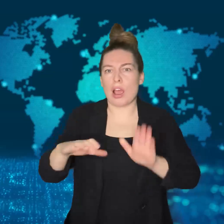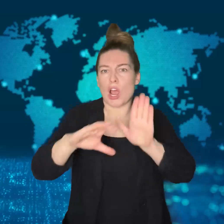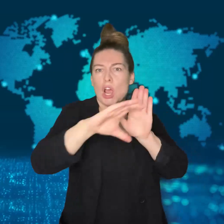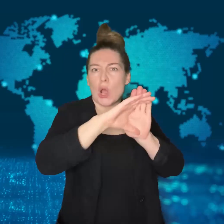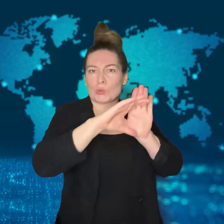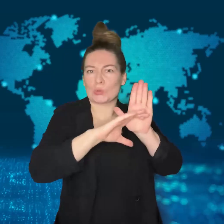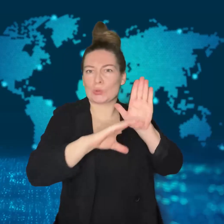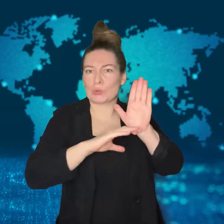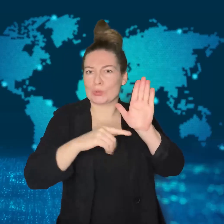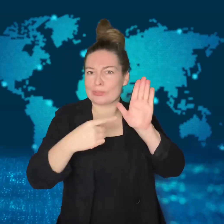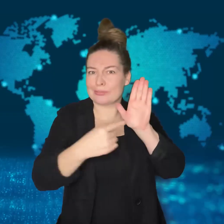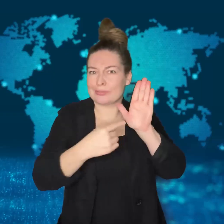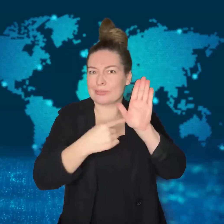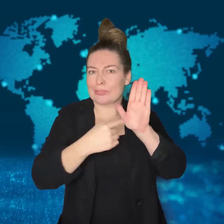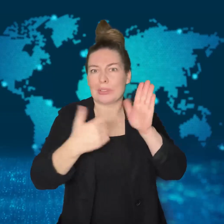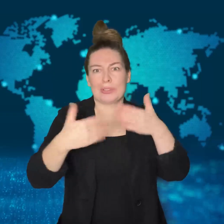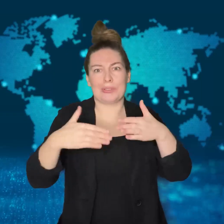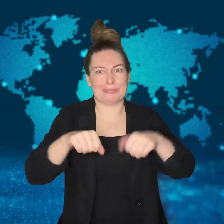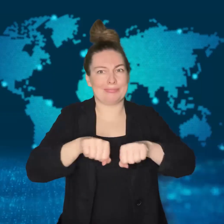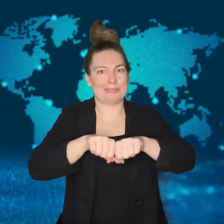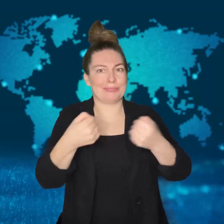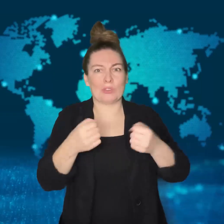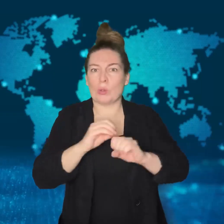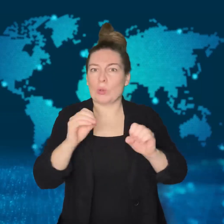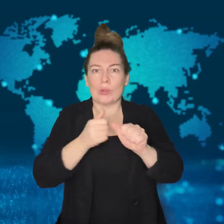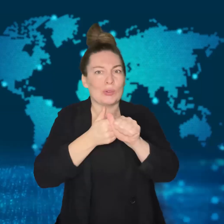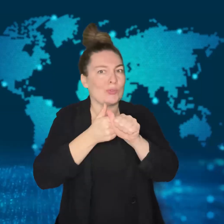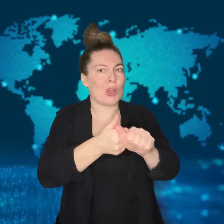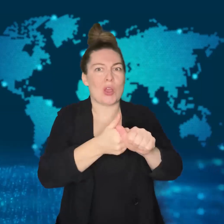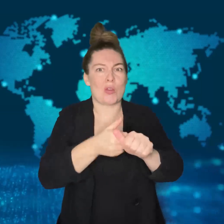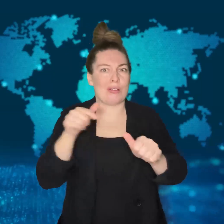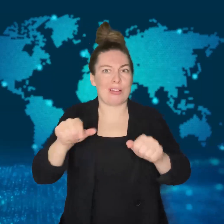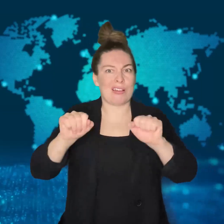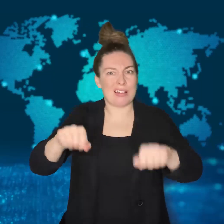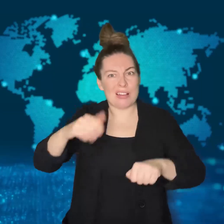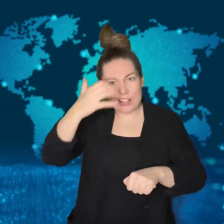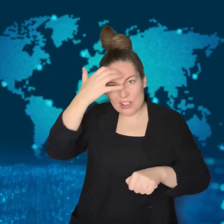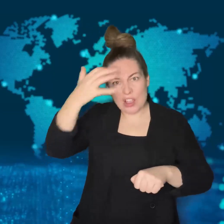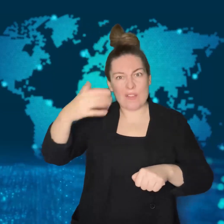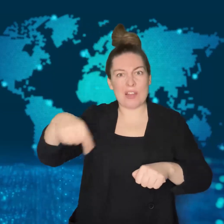former Defense Minister Kim Yong Hyun has been detained.